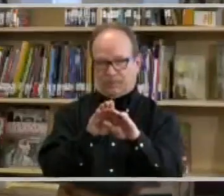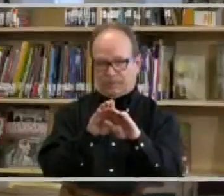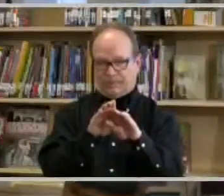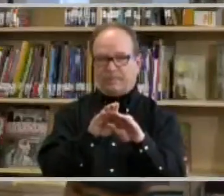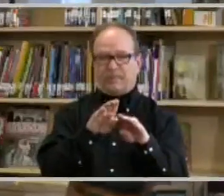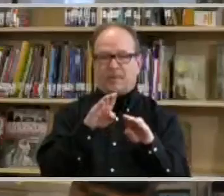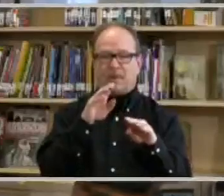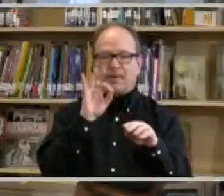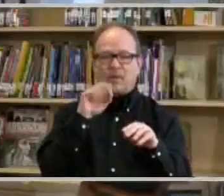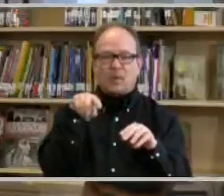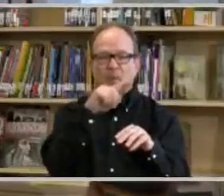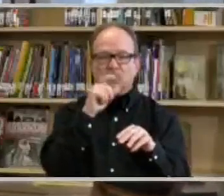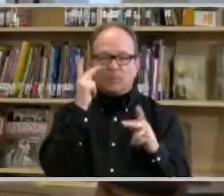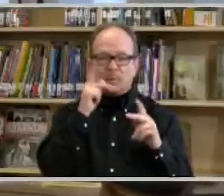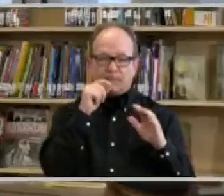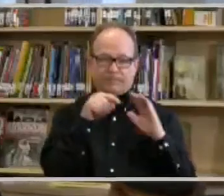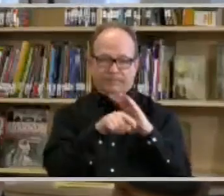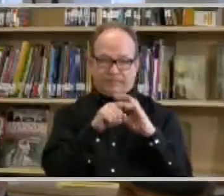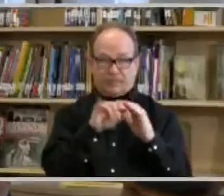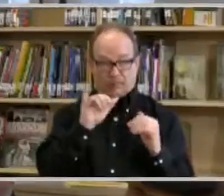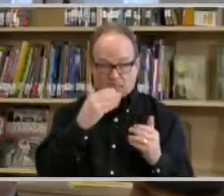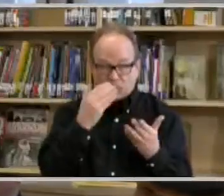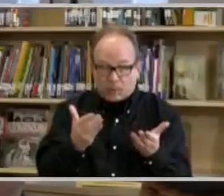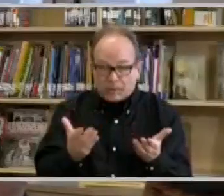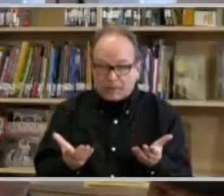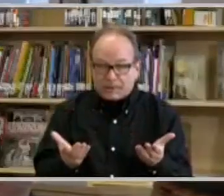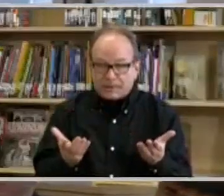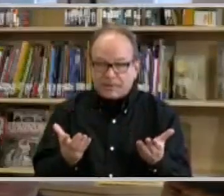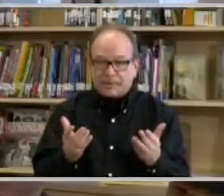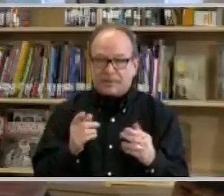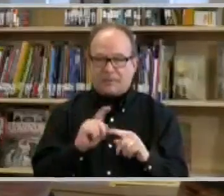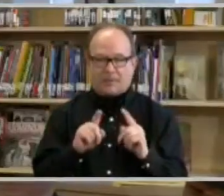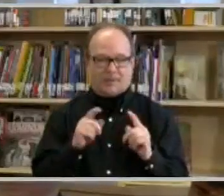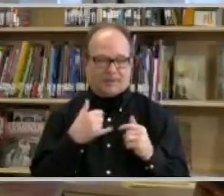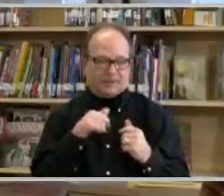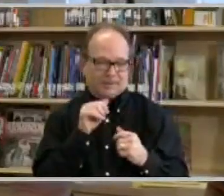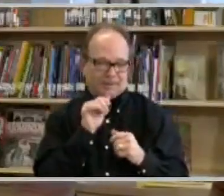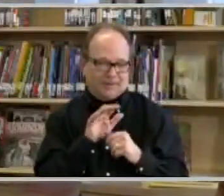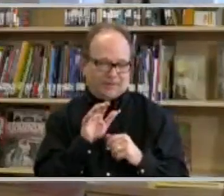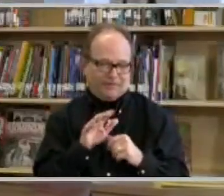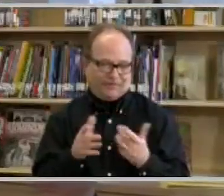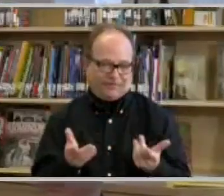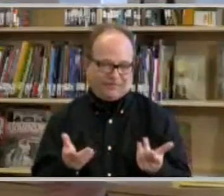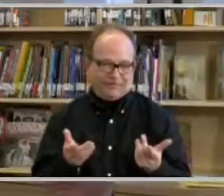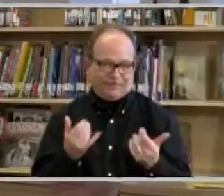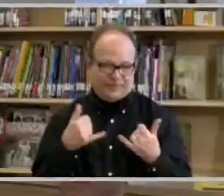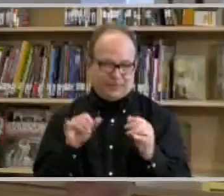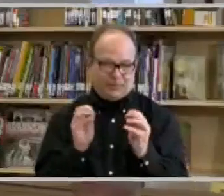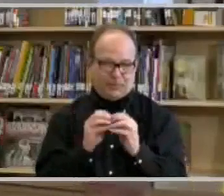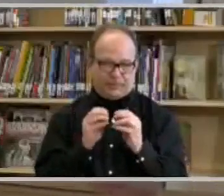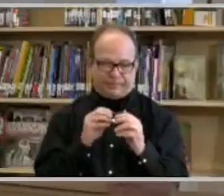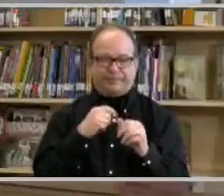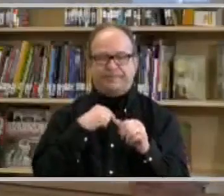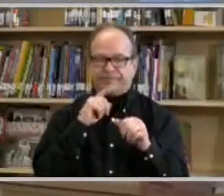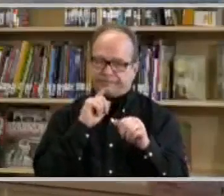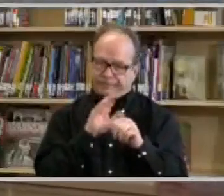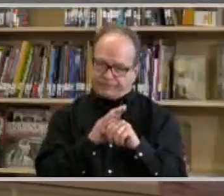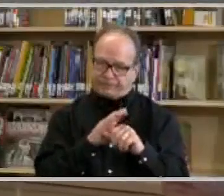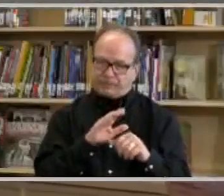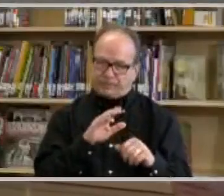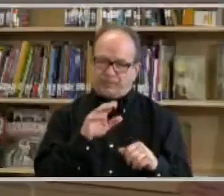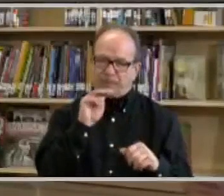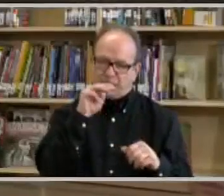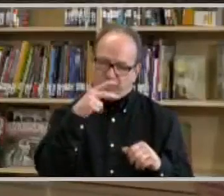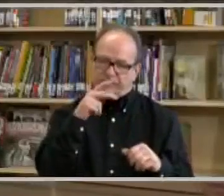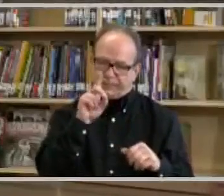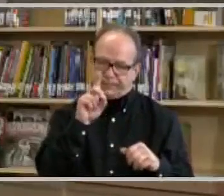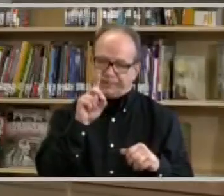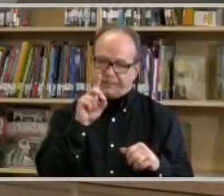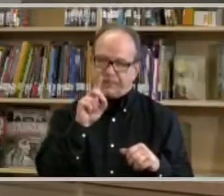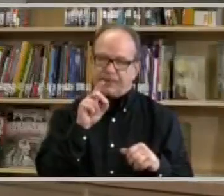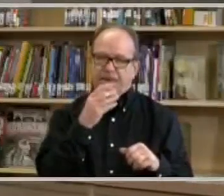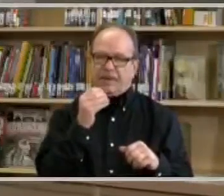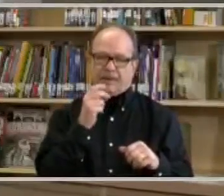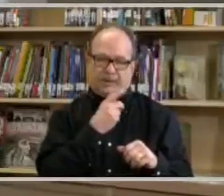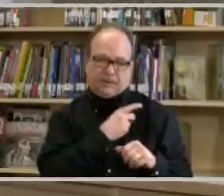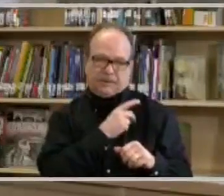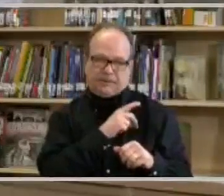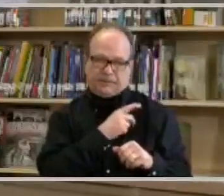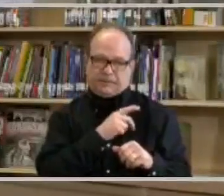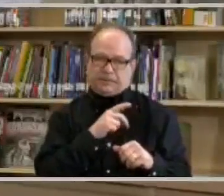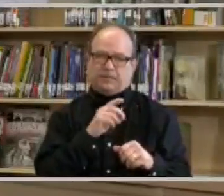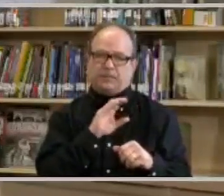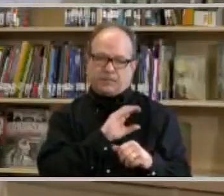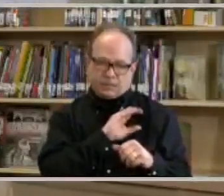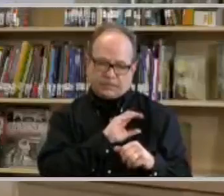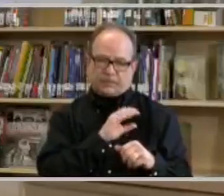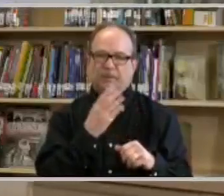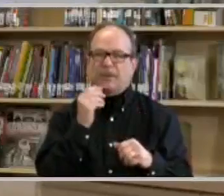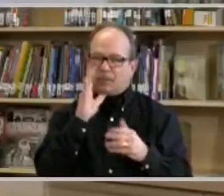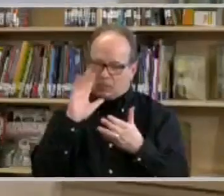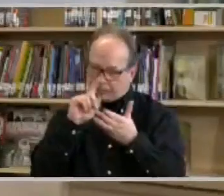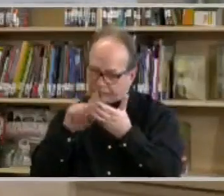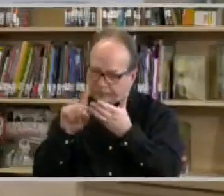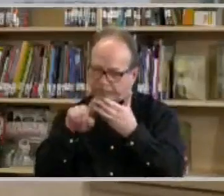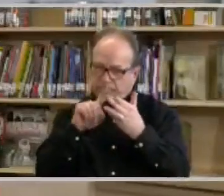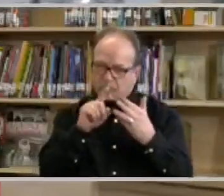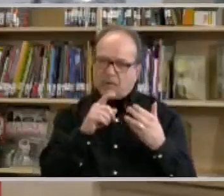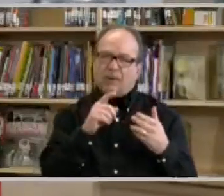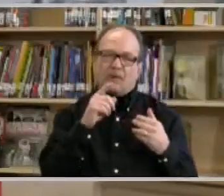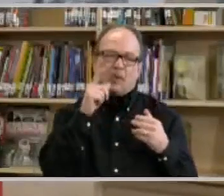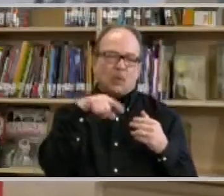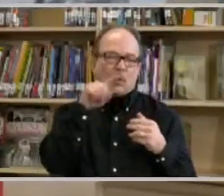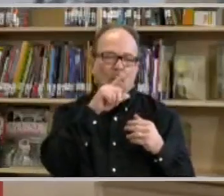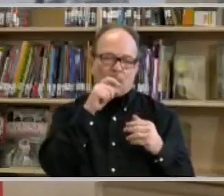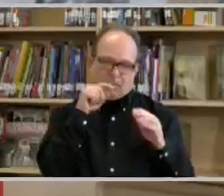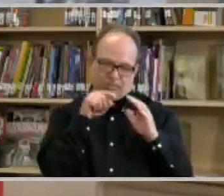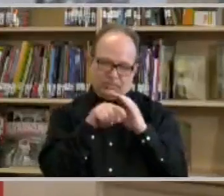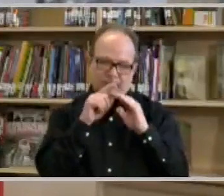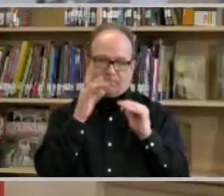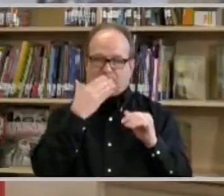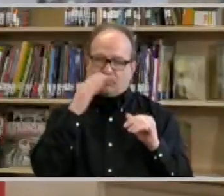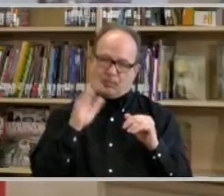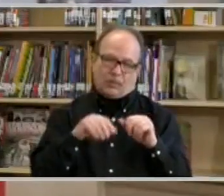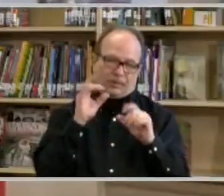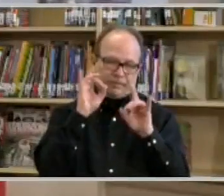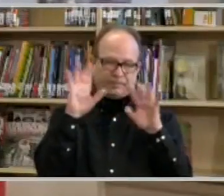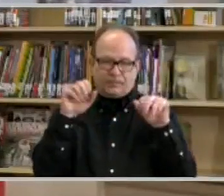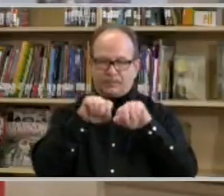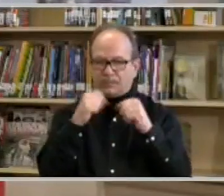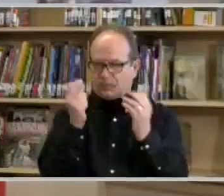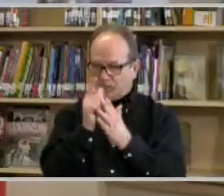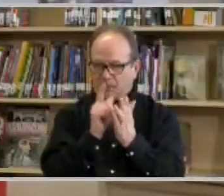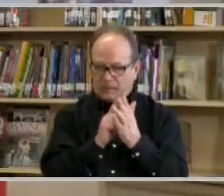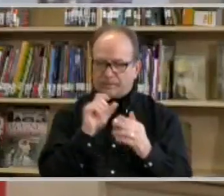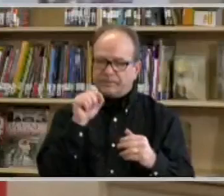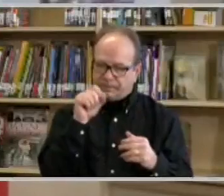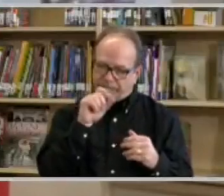IS GOOD, THAT I JUST REPORTED TO